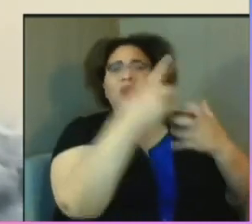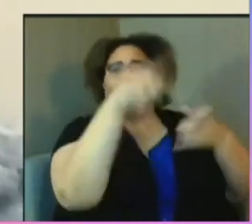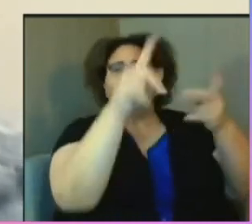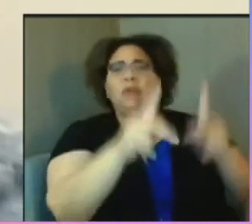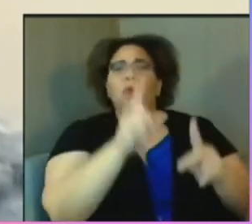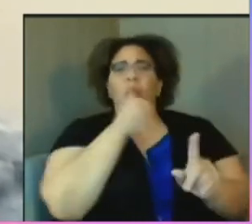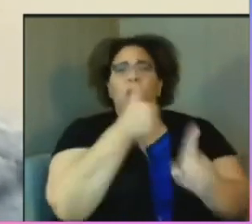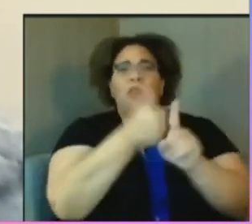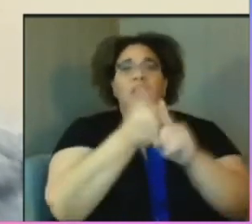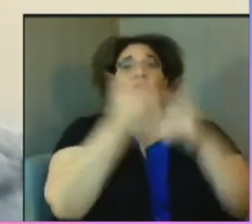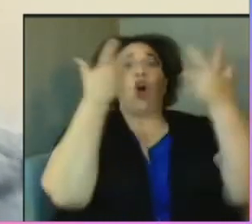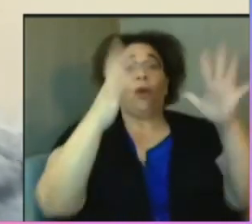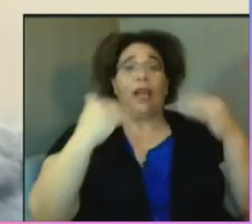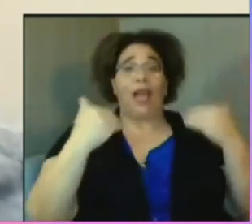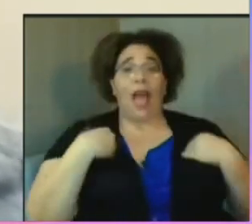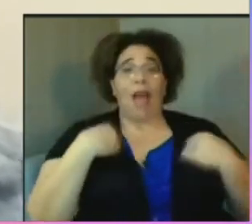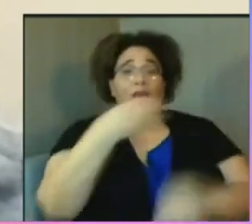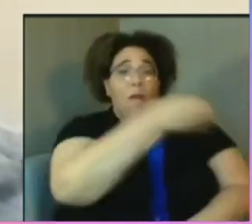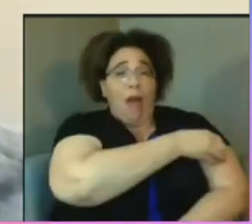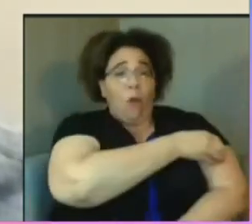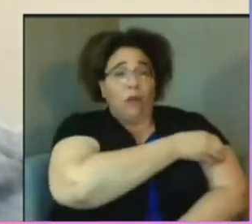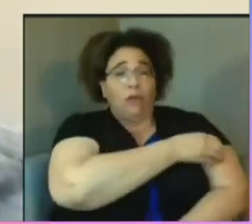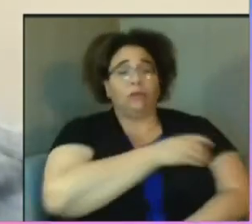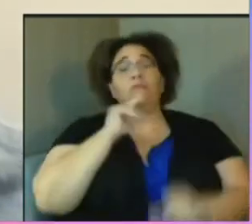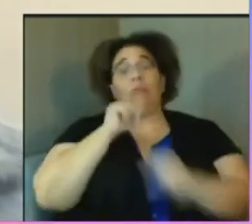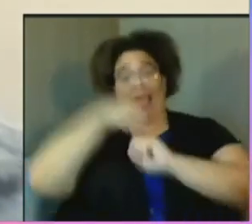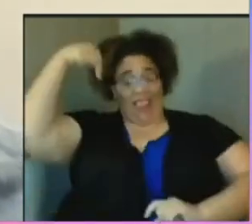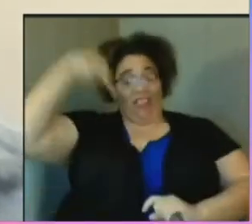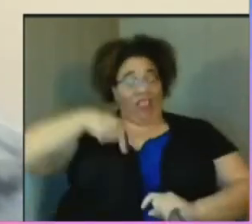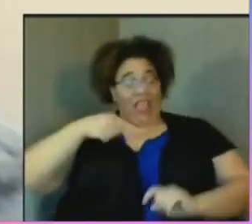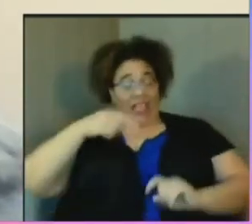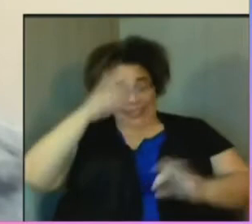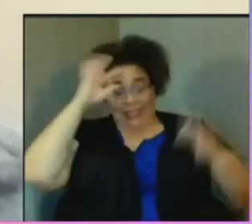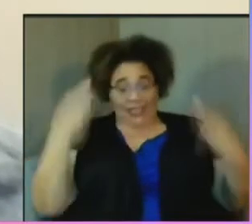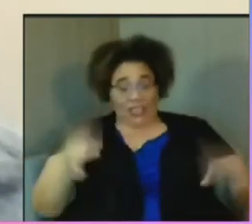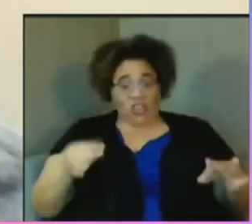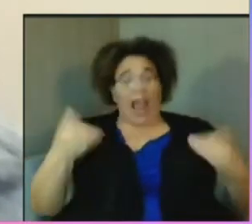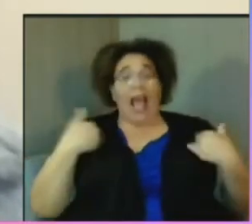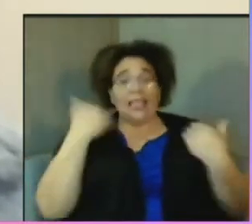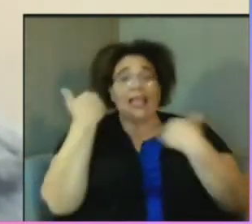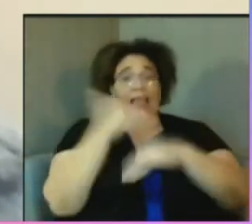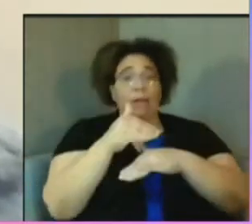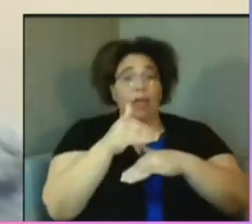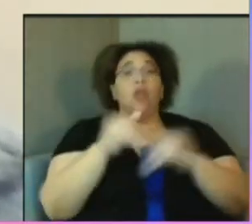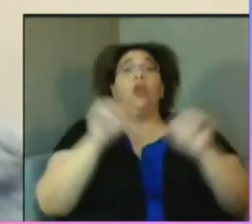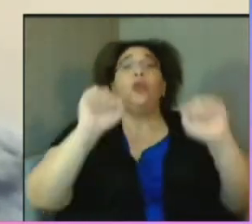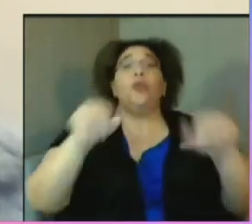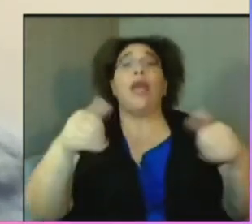so there' just a limit to what this means. You can have employment protections and people still get fired, people still face discrimination